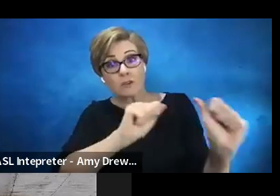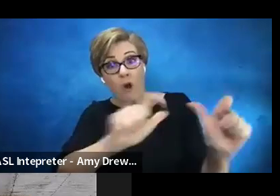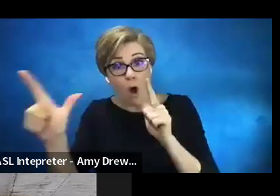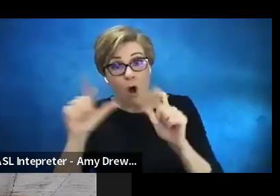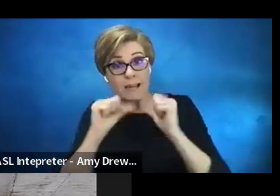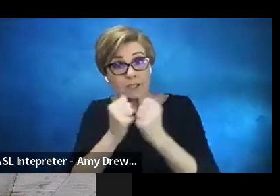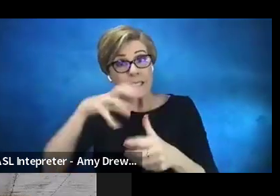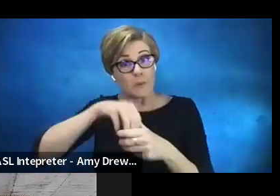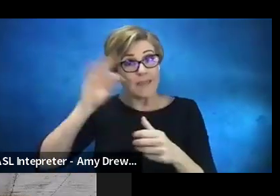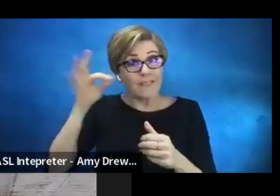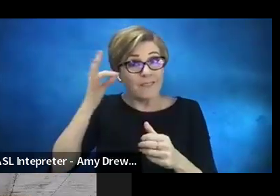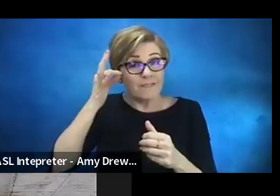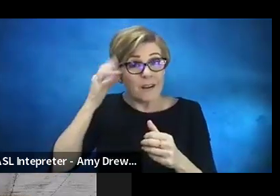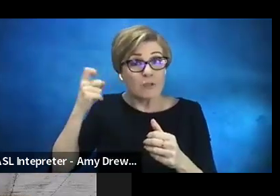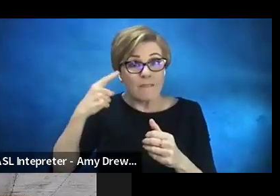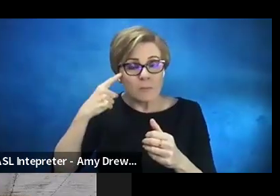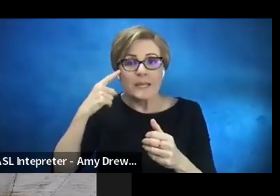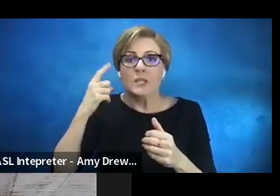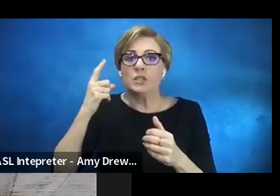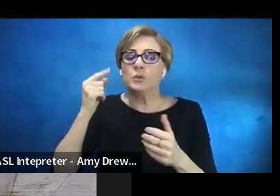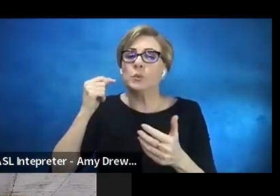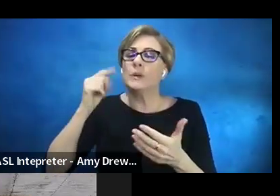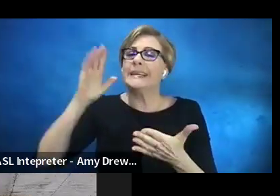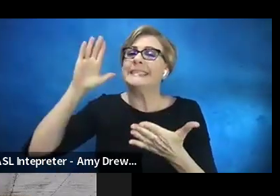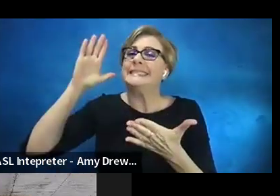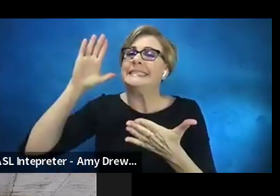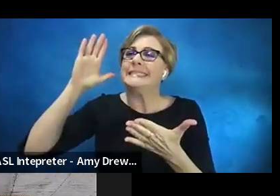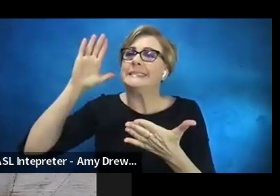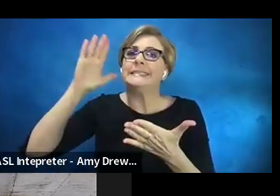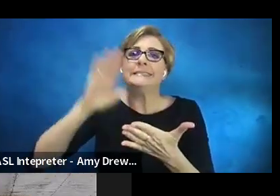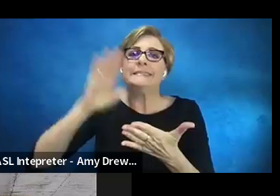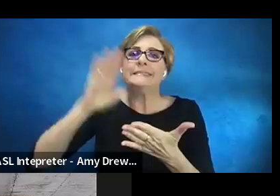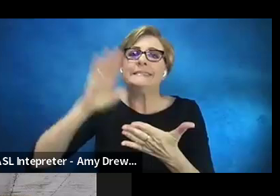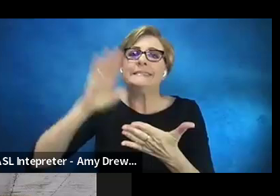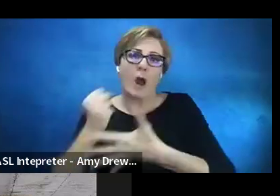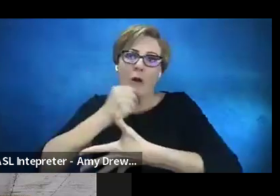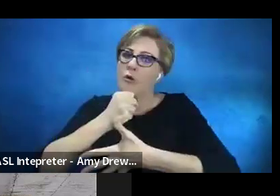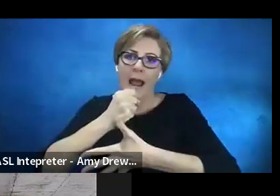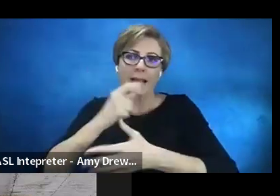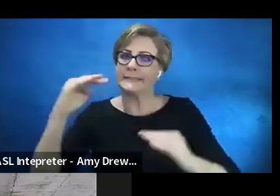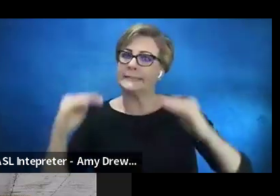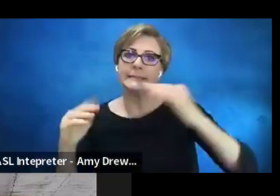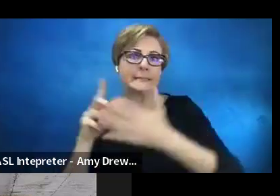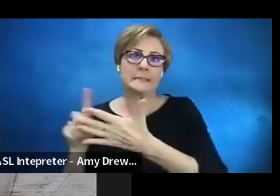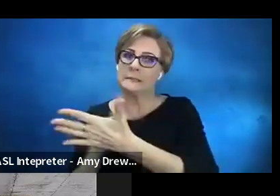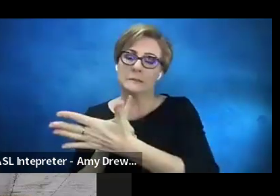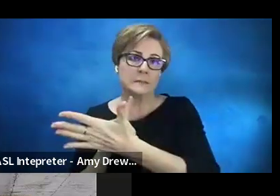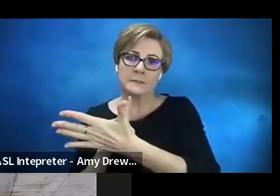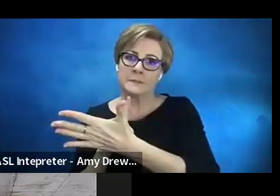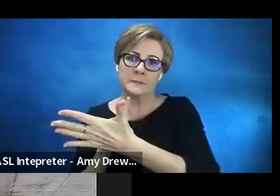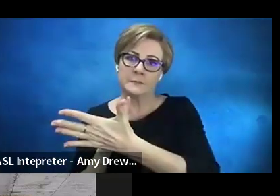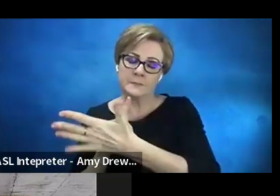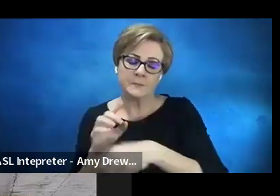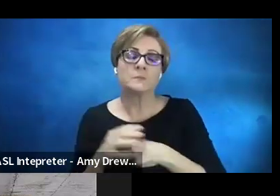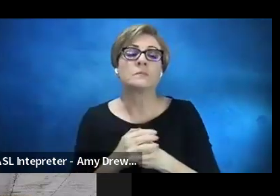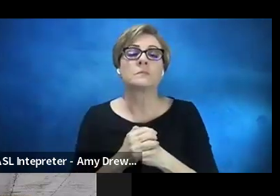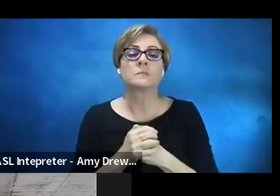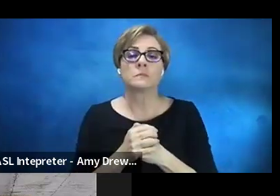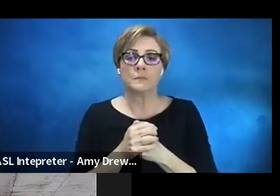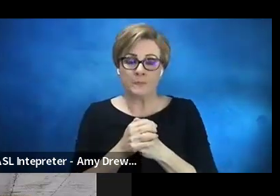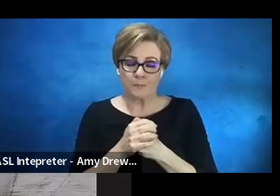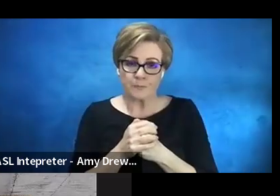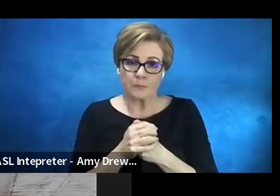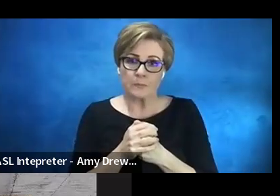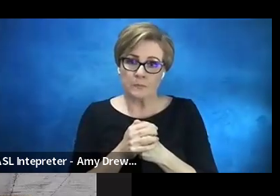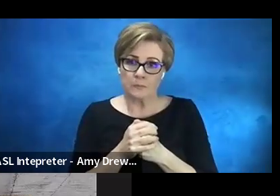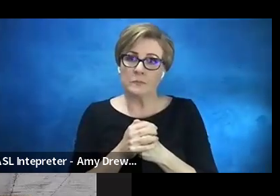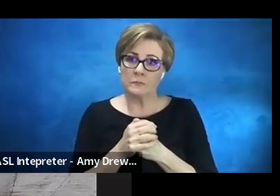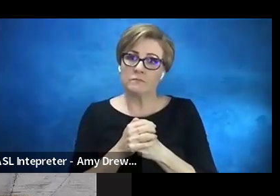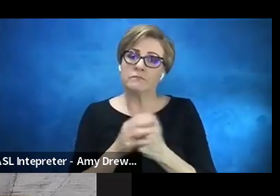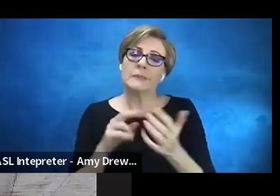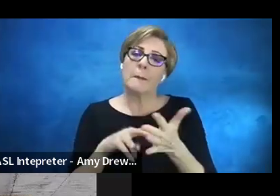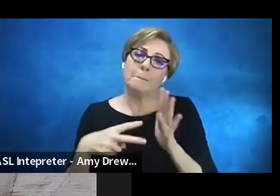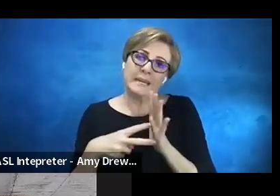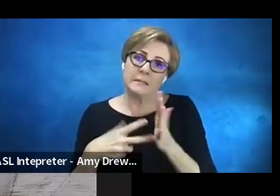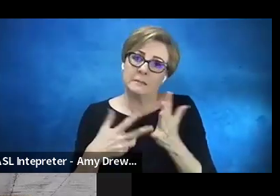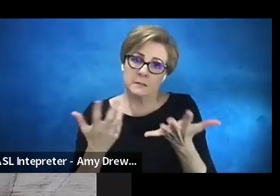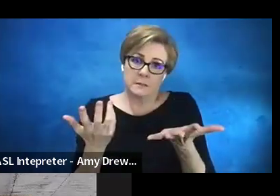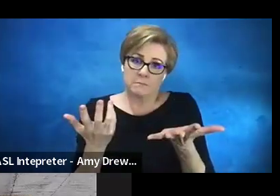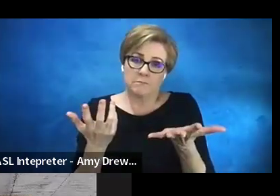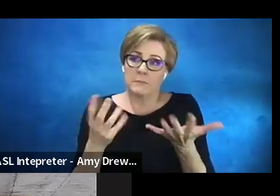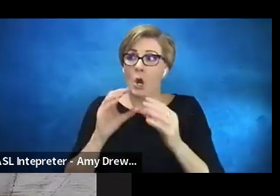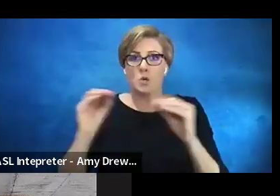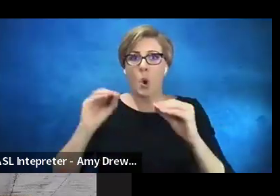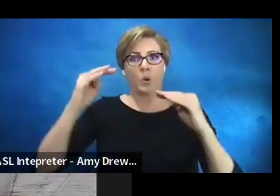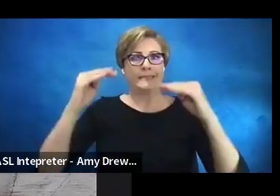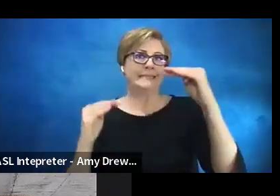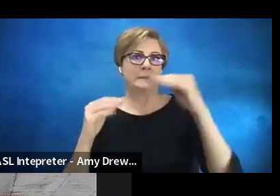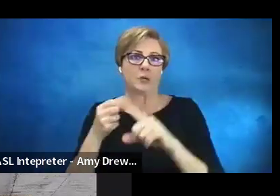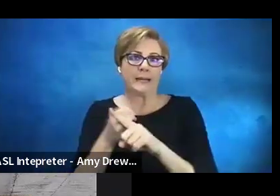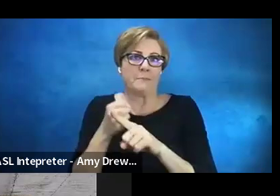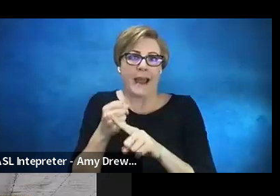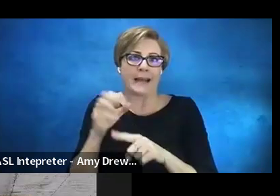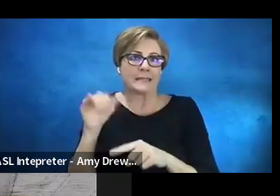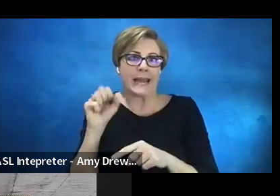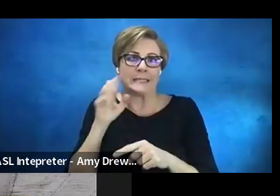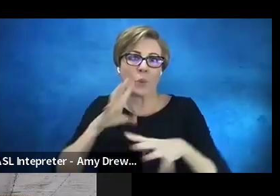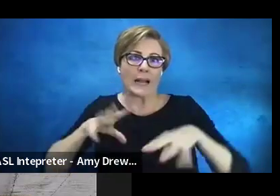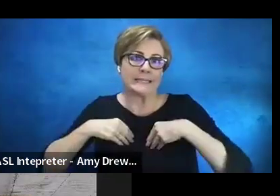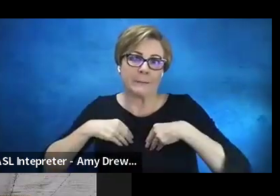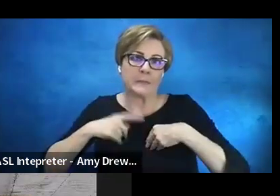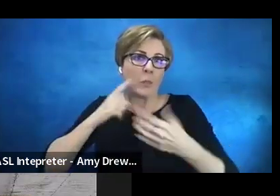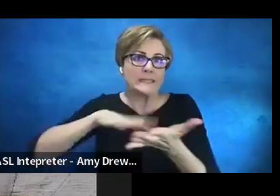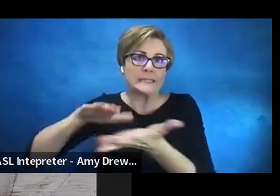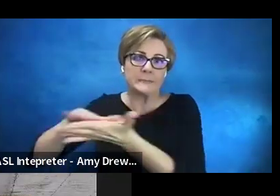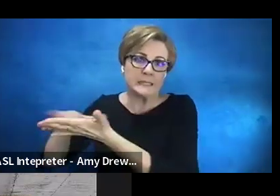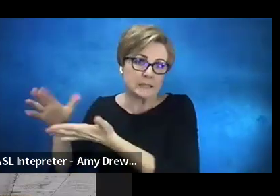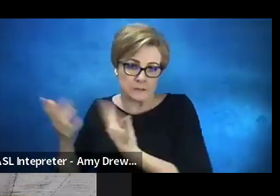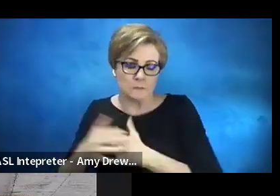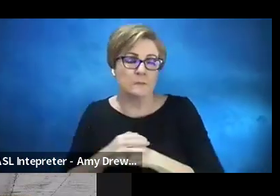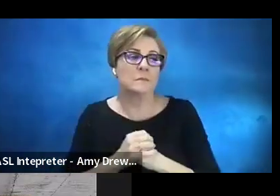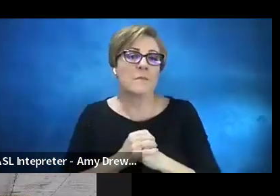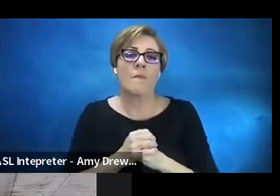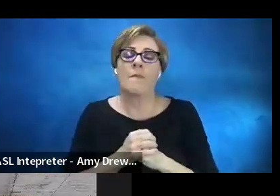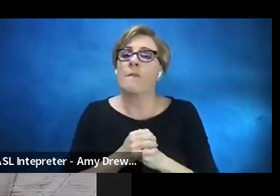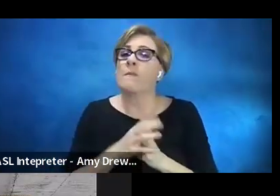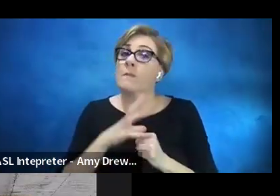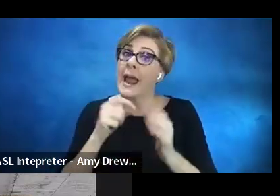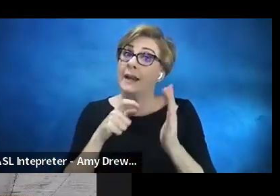Deals. That's the quote I'm reading from the executive order that's the policy. Eliminate the use of disparate impact liability to the maximum degree possible. Then it imposes a series of obligations on his administration. First of all, it eliminates presidential approve of disparate impact regulations the Department of Justice issued under Title VI of the Civil Rights Act, so governing race. This doesn't specifically have to do with dis